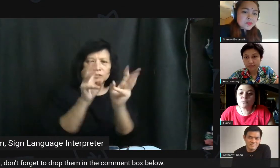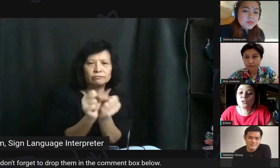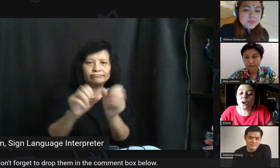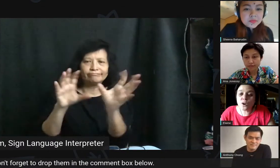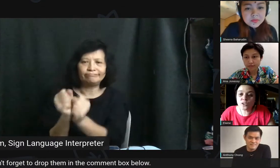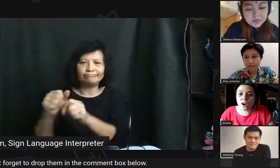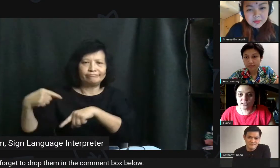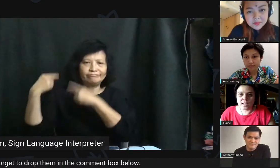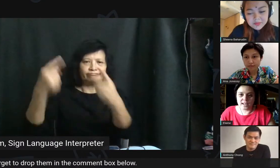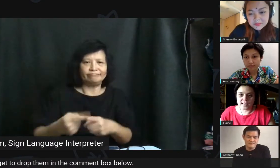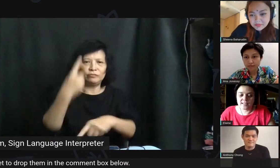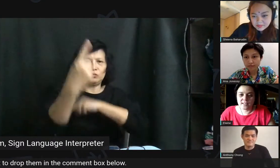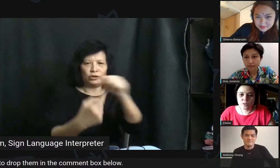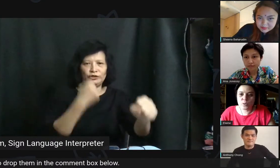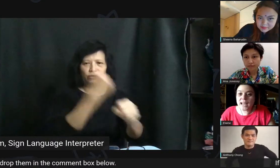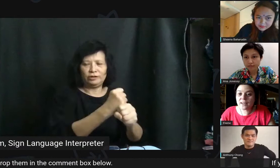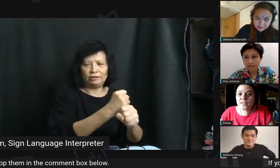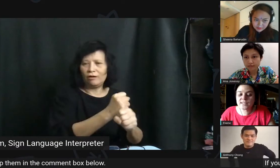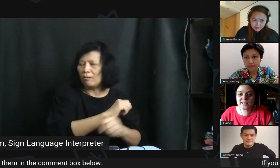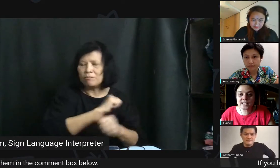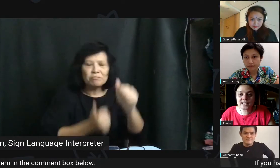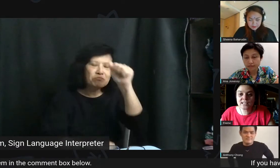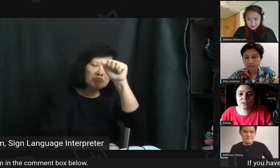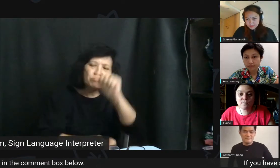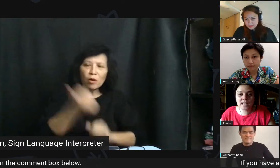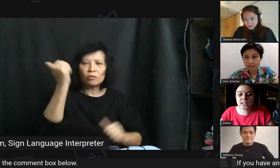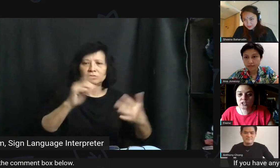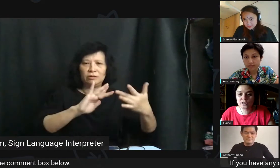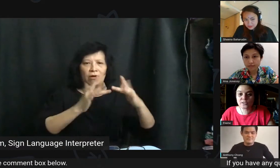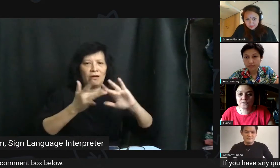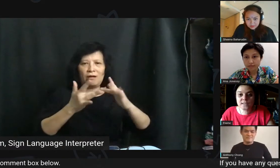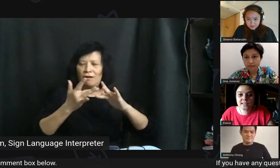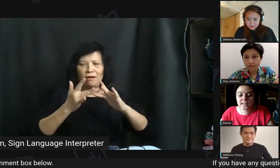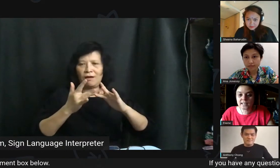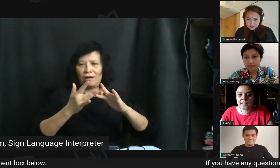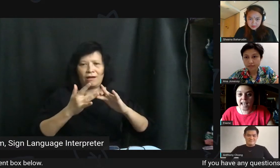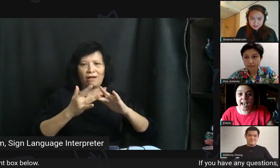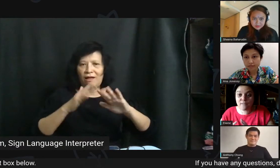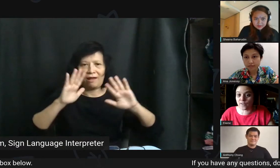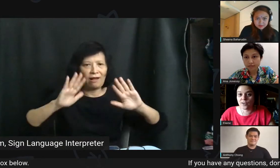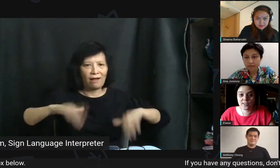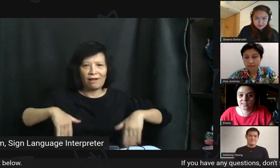It was all online, we haven't seen or met each other physically, ever.